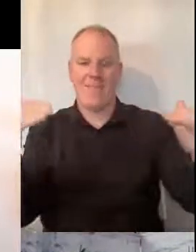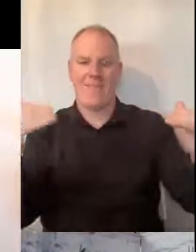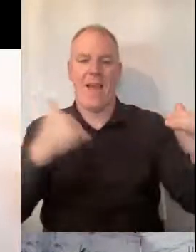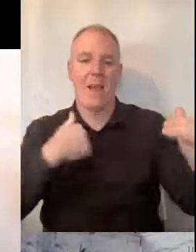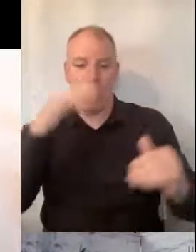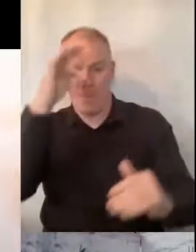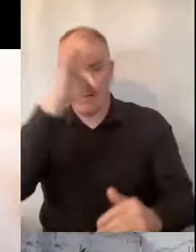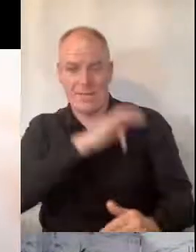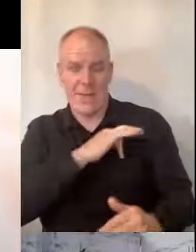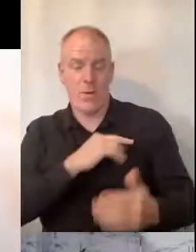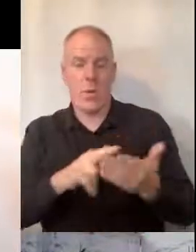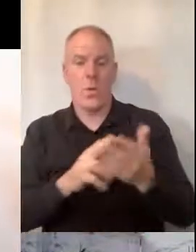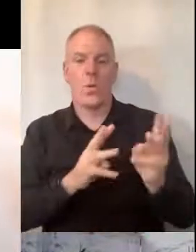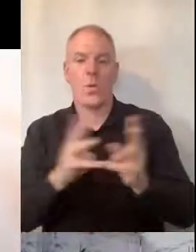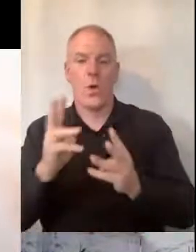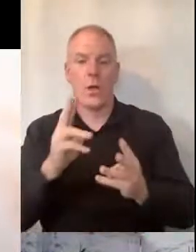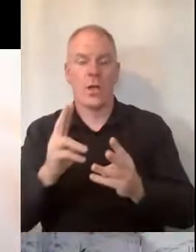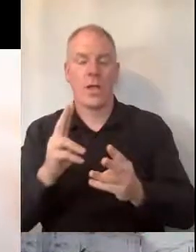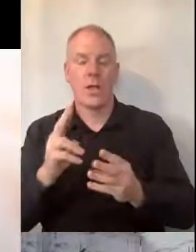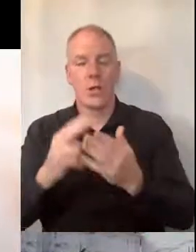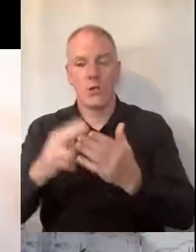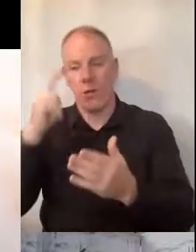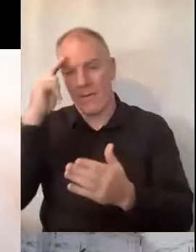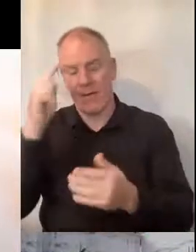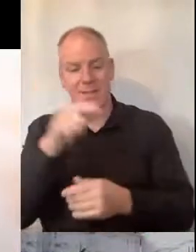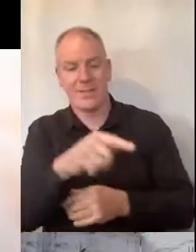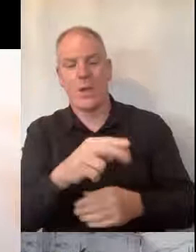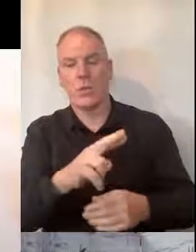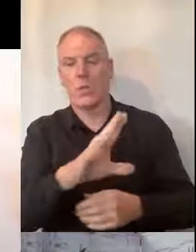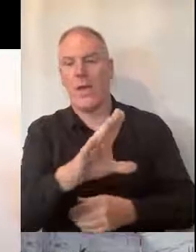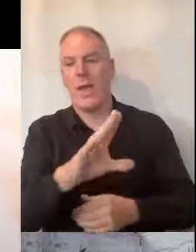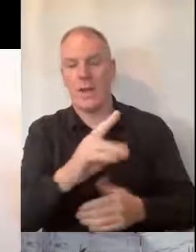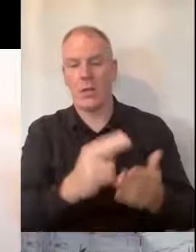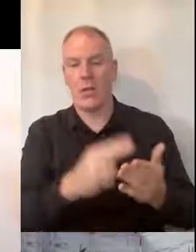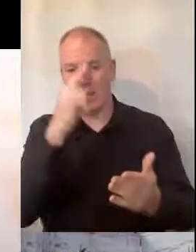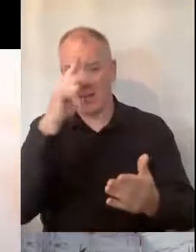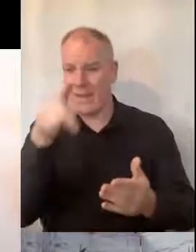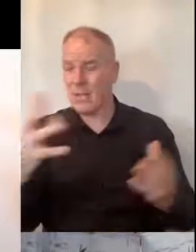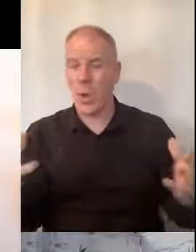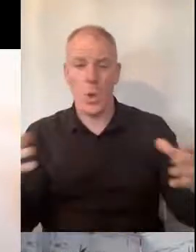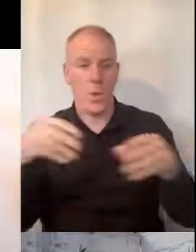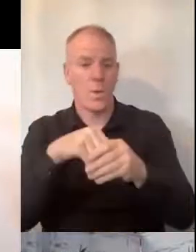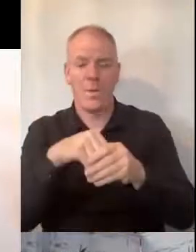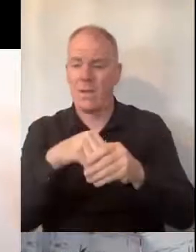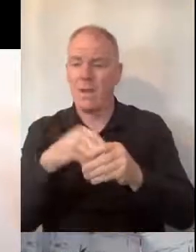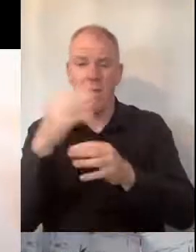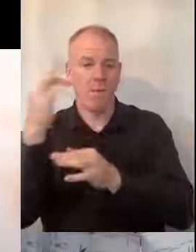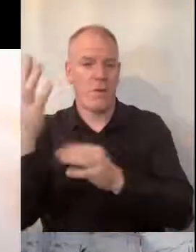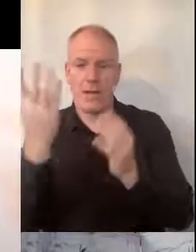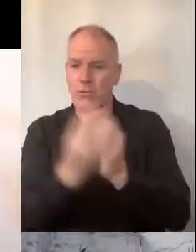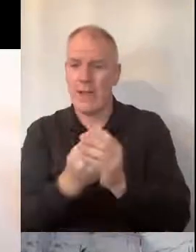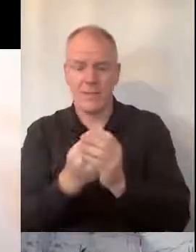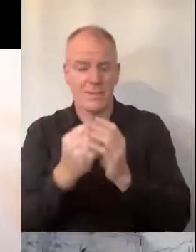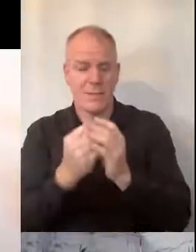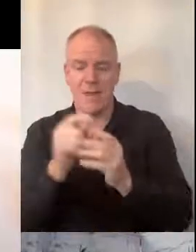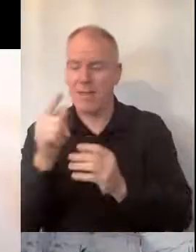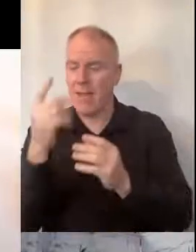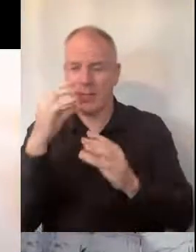A university UL is a university, but I include everything here in terms of further education as well because they're doing amazing work at the moment,